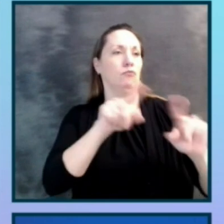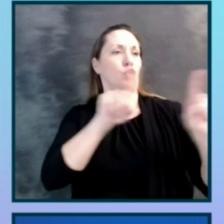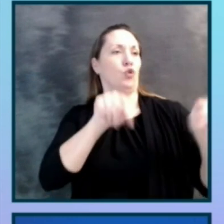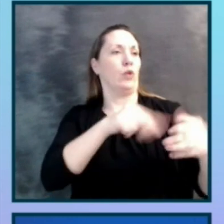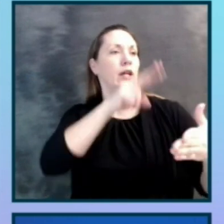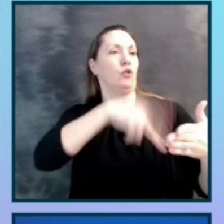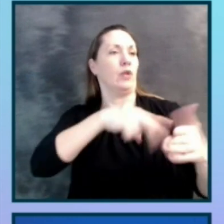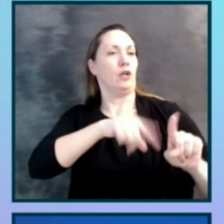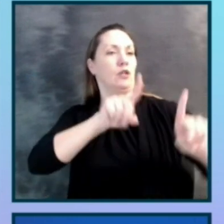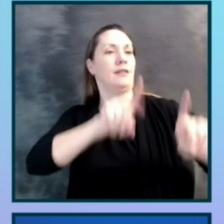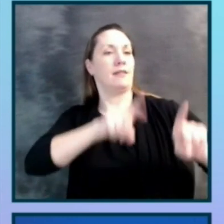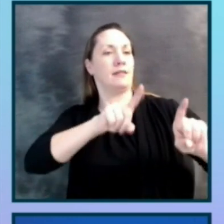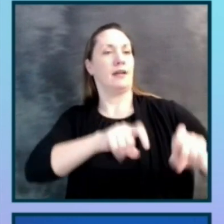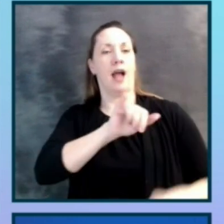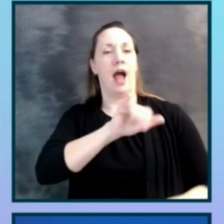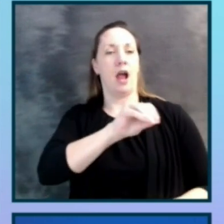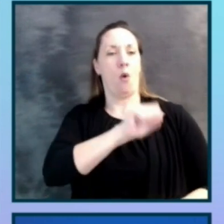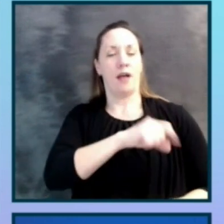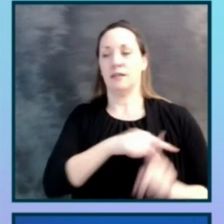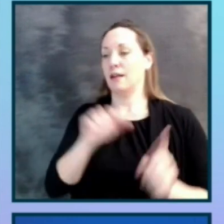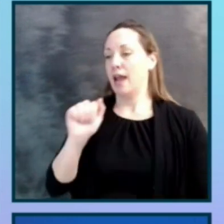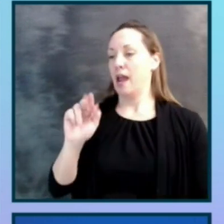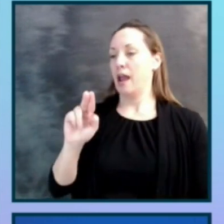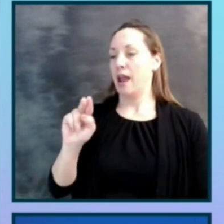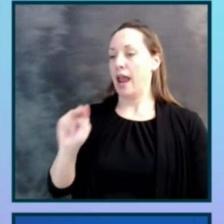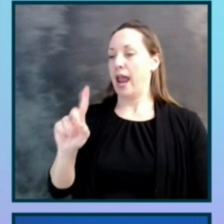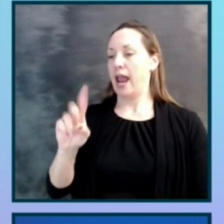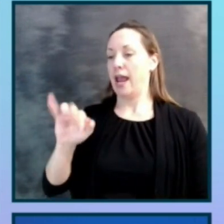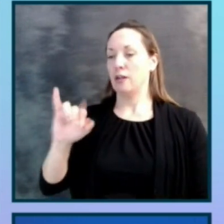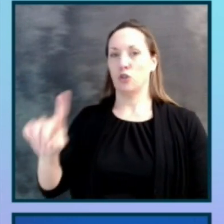on iOS and Android for both the top free and paid apps.